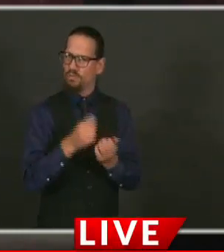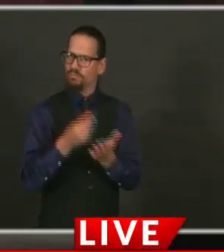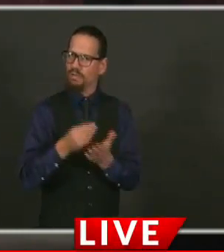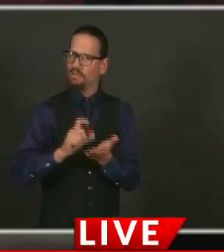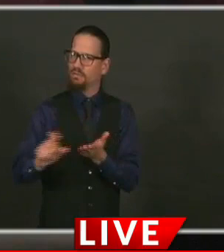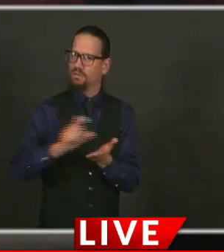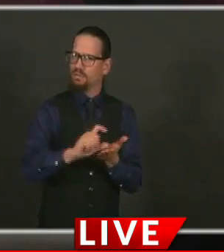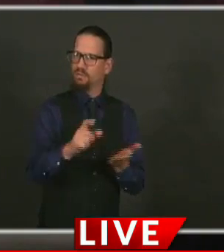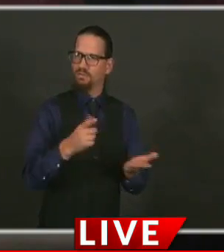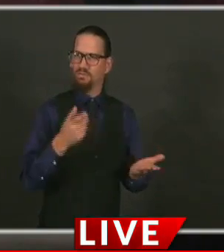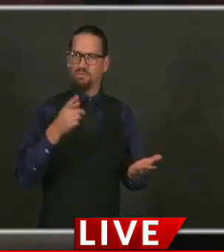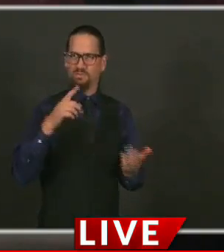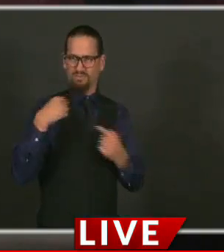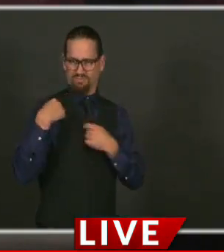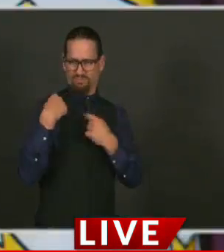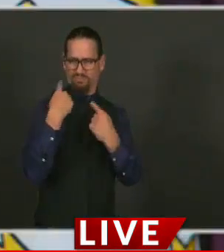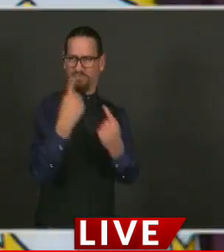WHEN WILL THE PUBLIC SECTOR